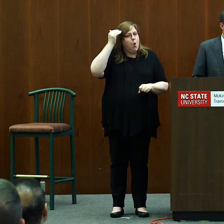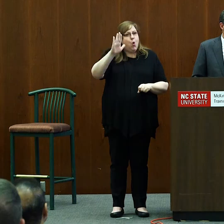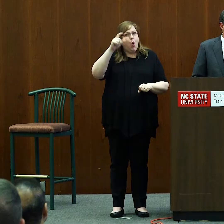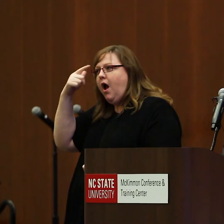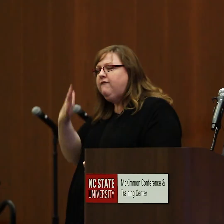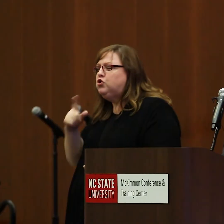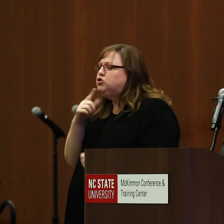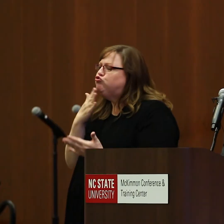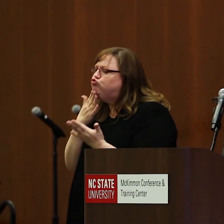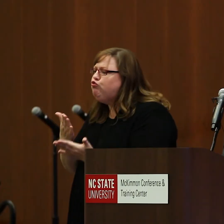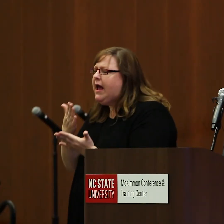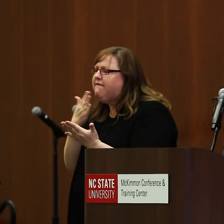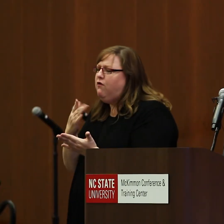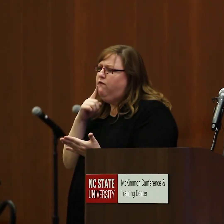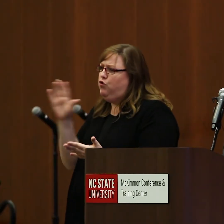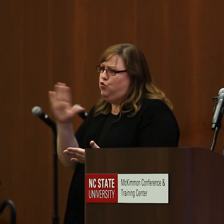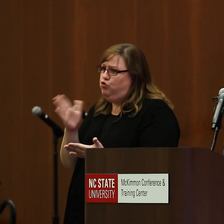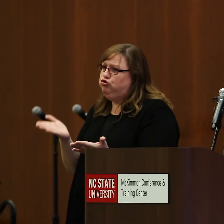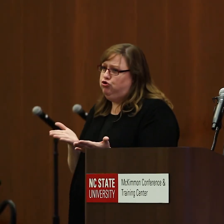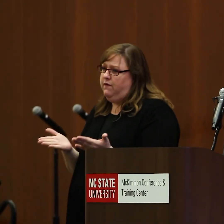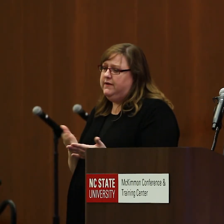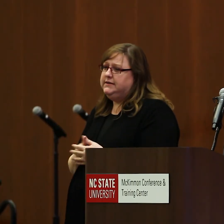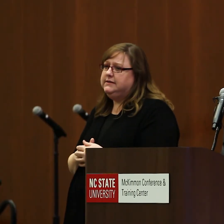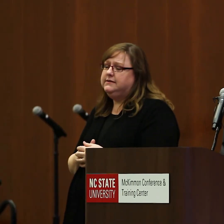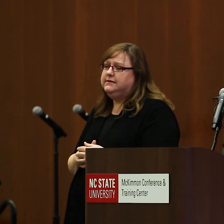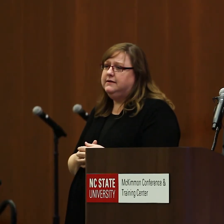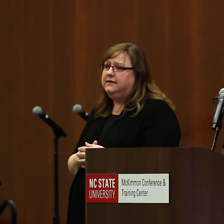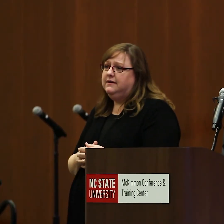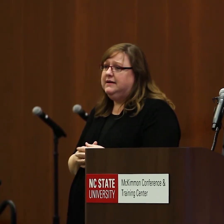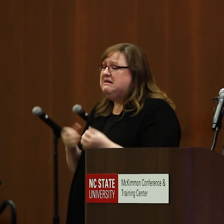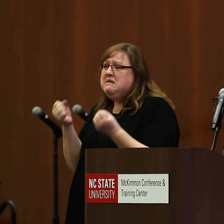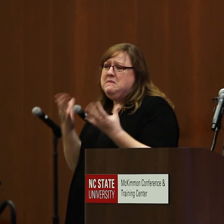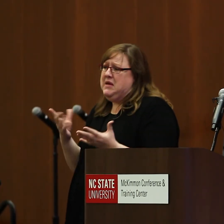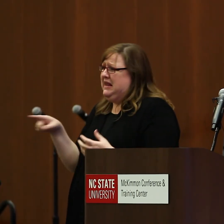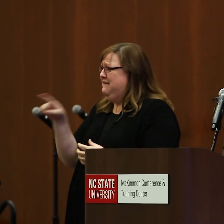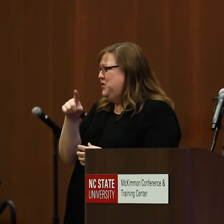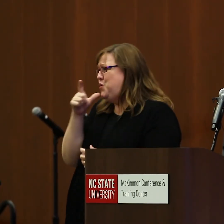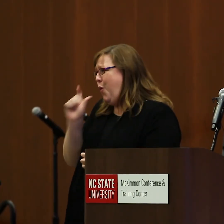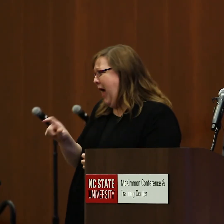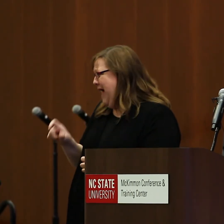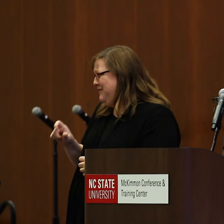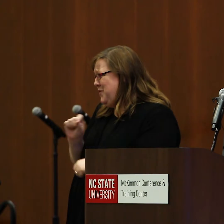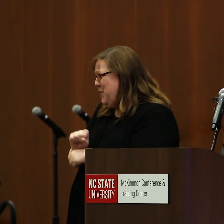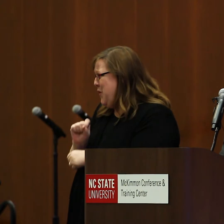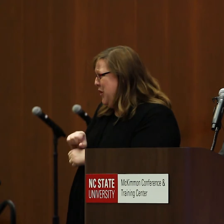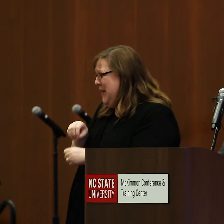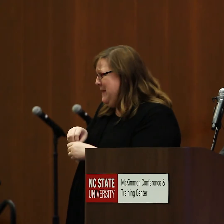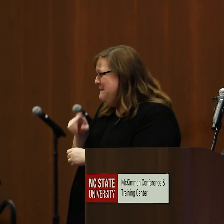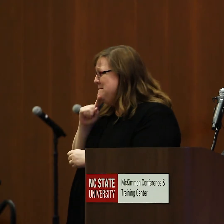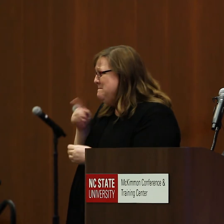So many of you don't have to be public employees or State or local employees.